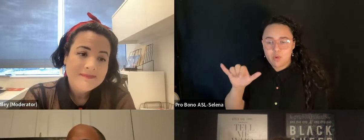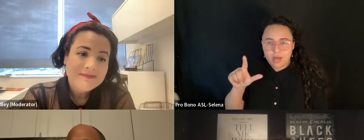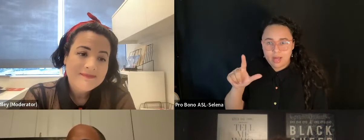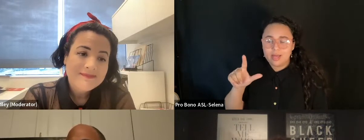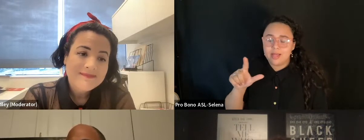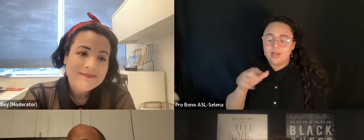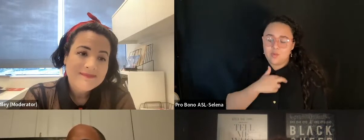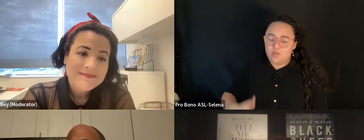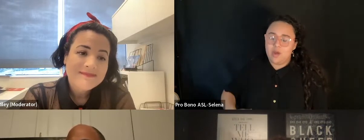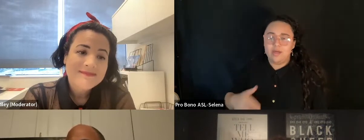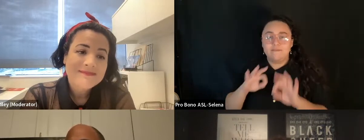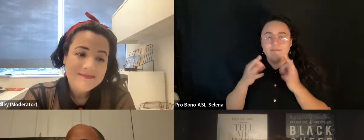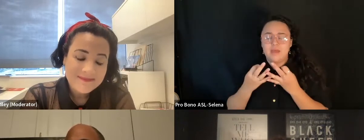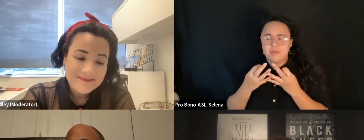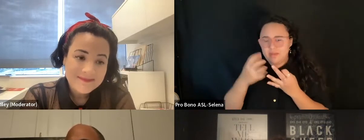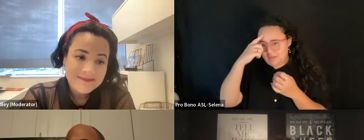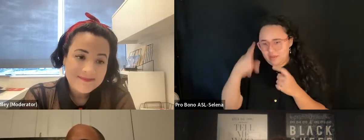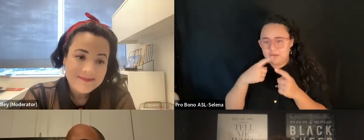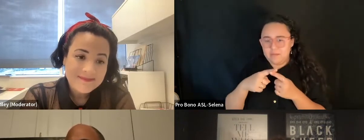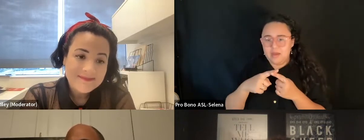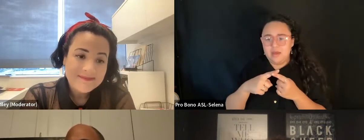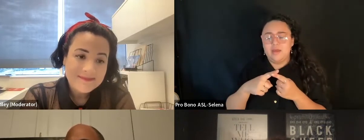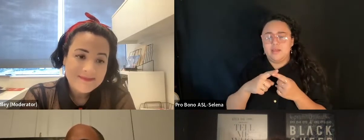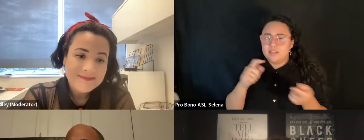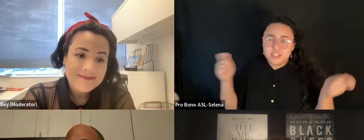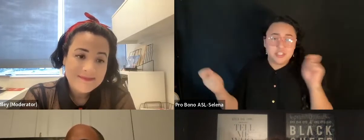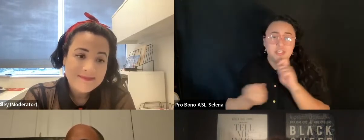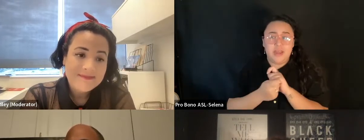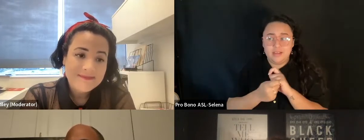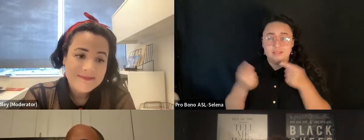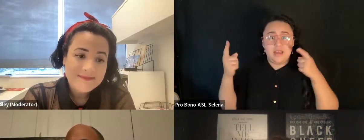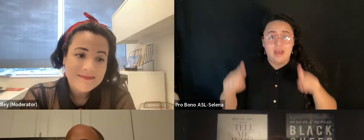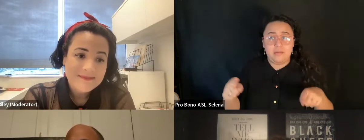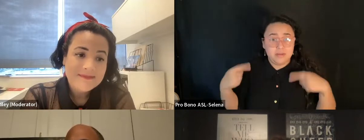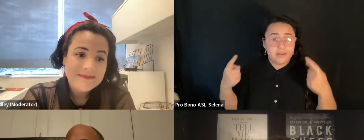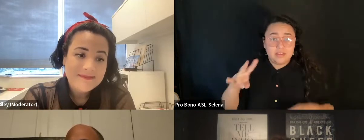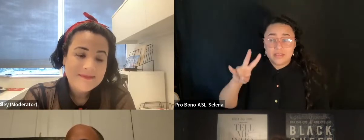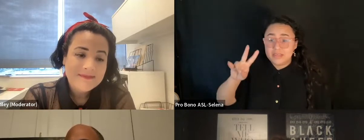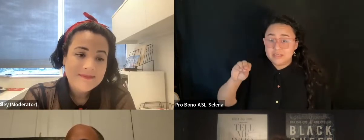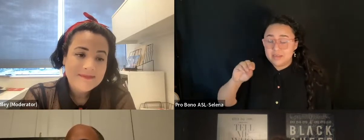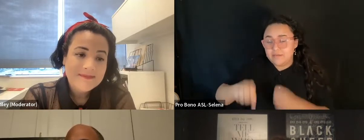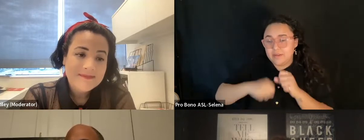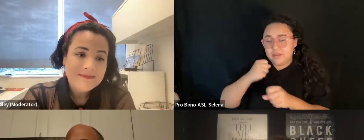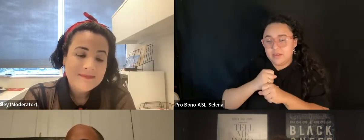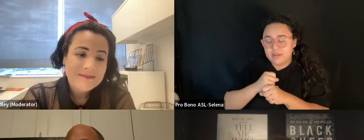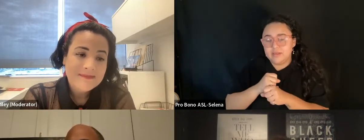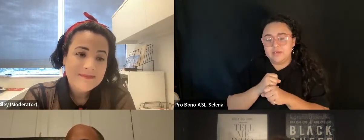politically or cultural change that happened within the last 70 years of Elizabeth's rein, so much has chained.